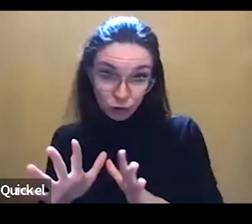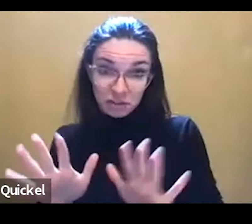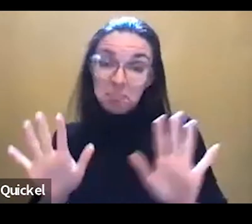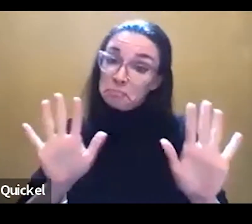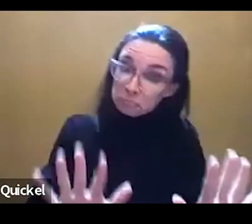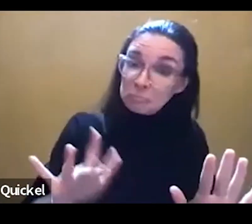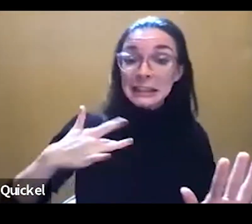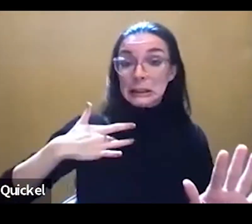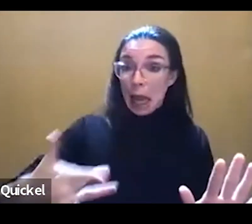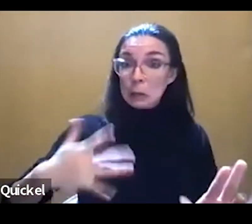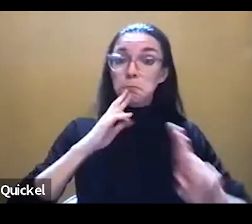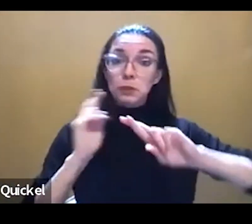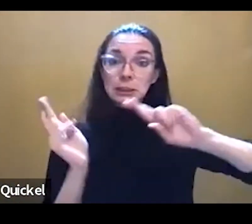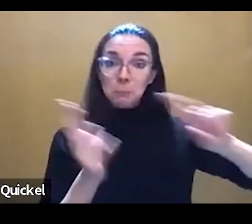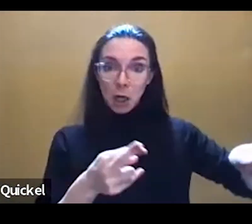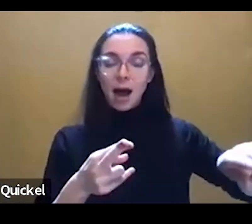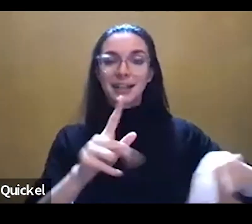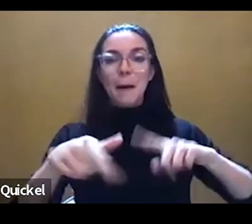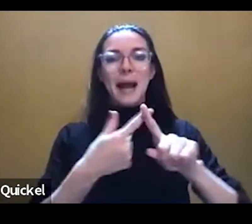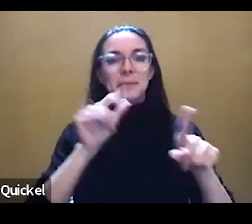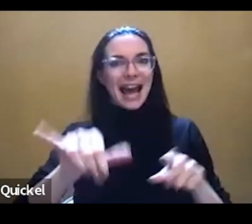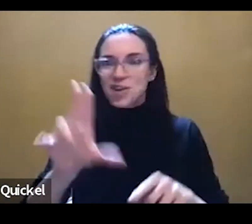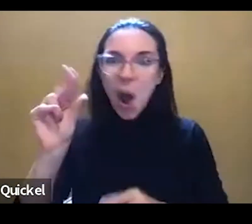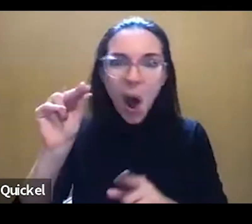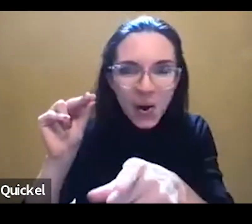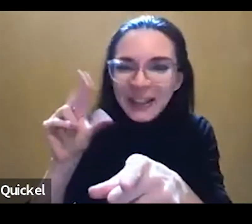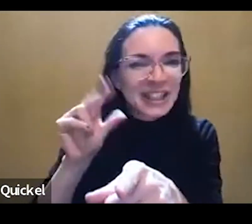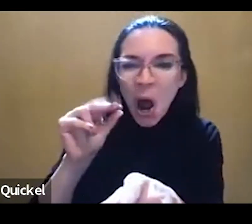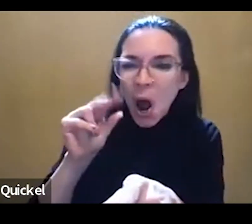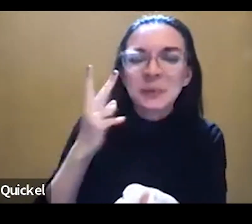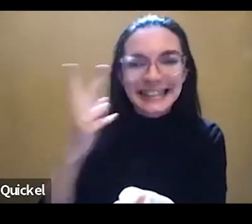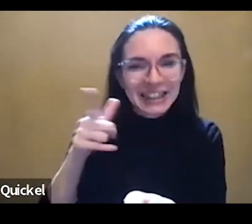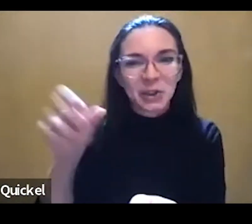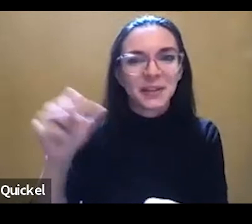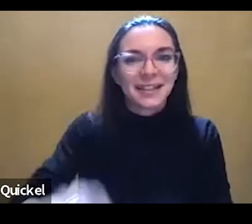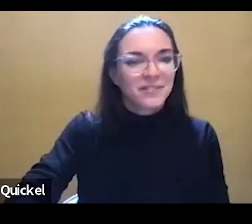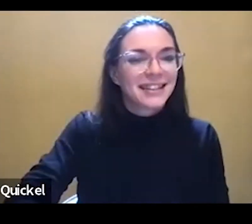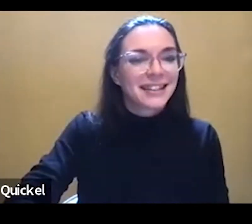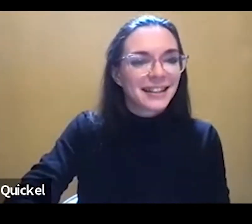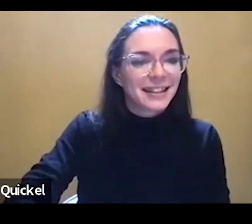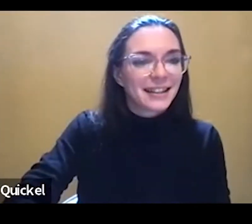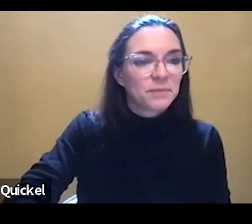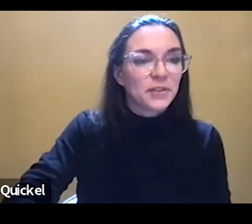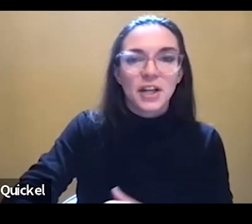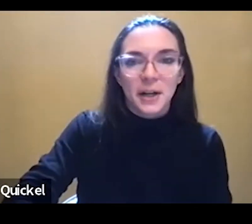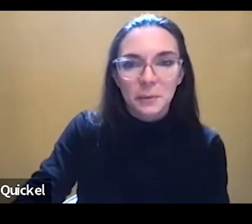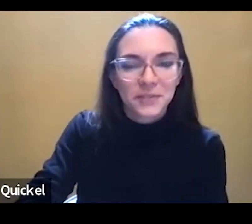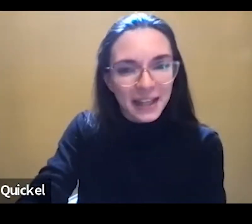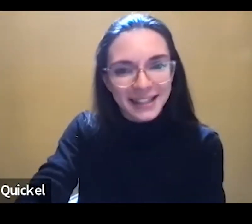to be responsive to that, that was in the record. I notice a "No."